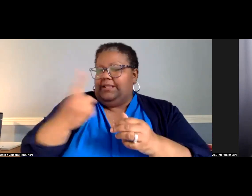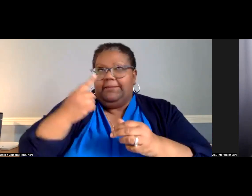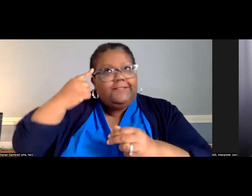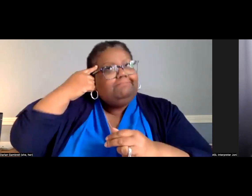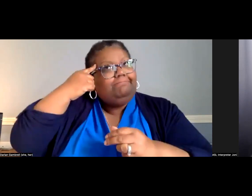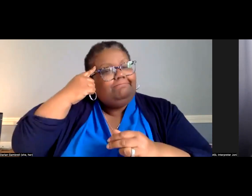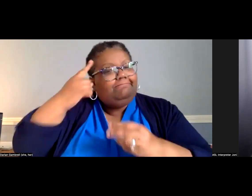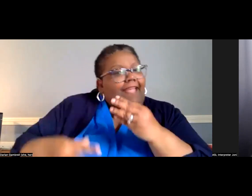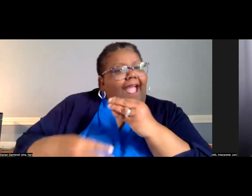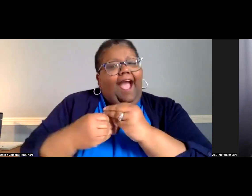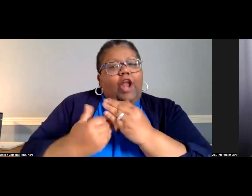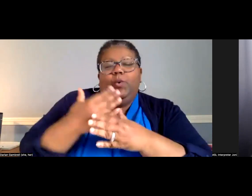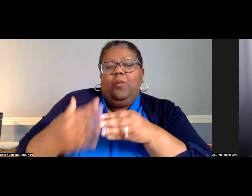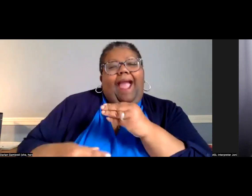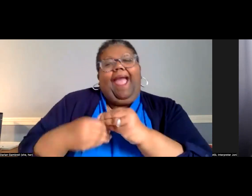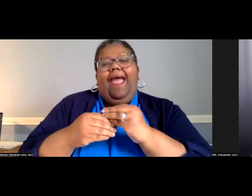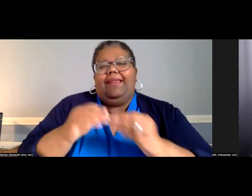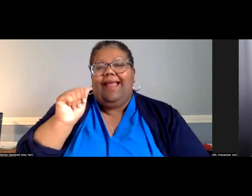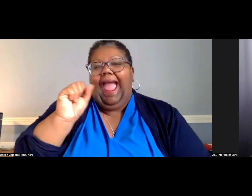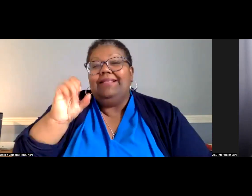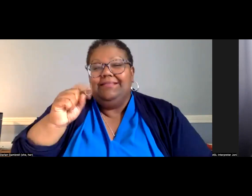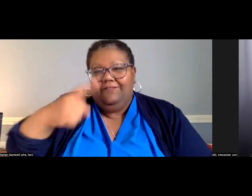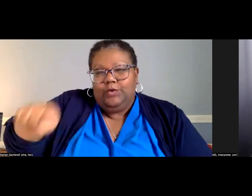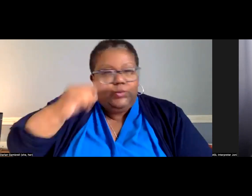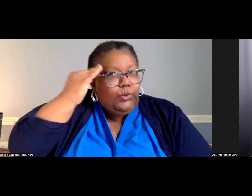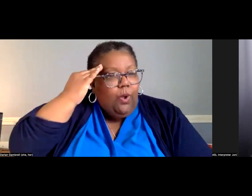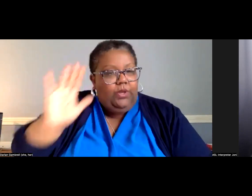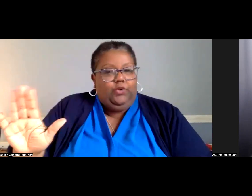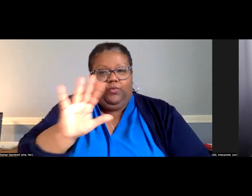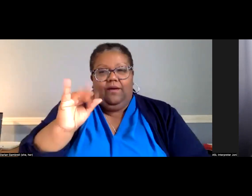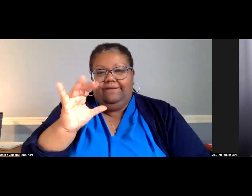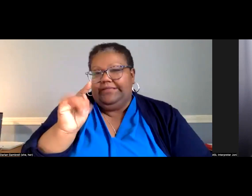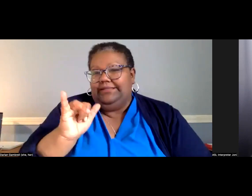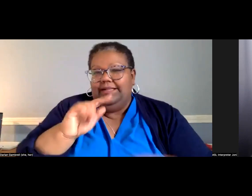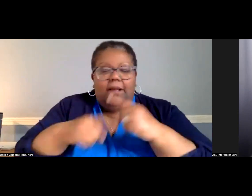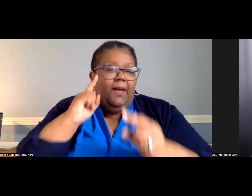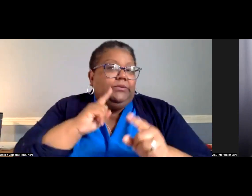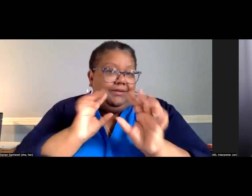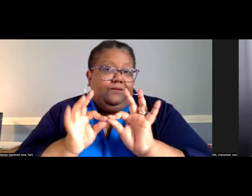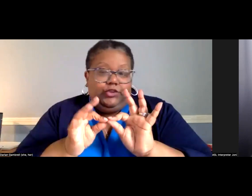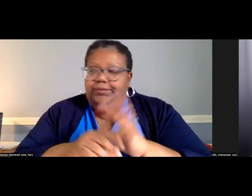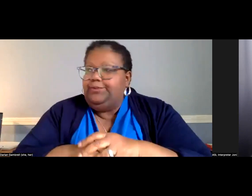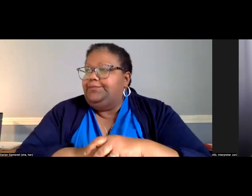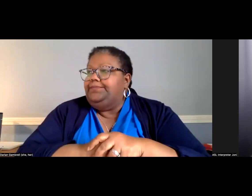might have a different language. so those are some things to think about and just to be aware of that